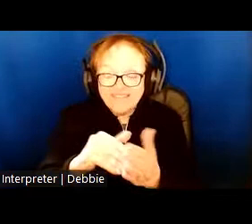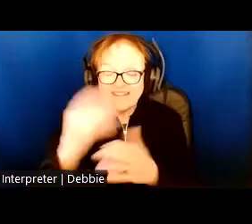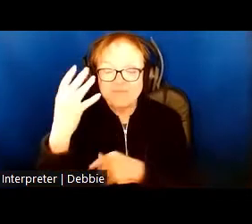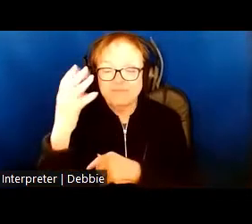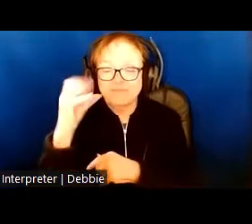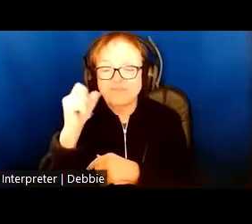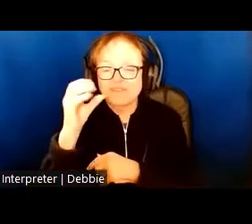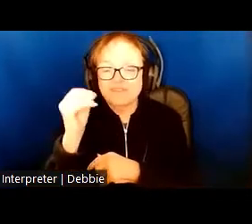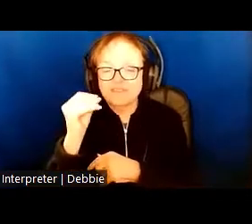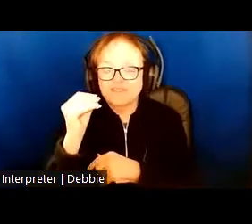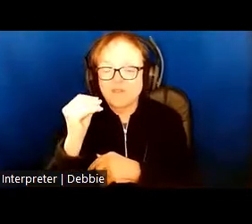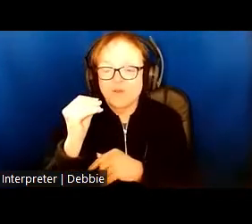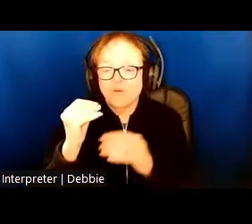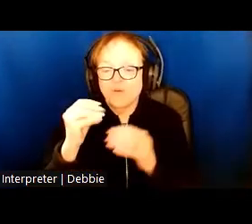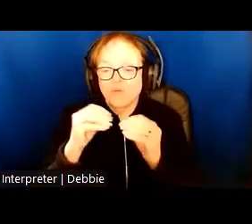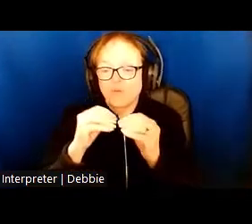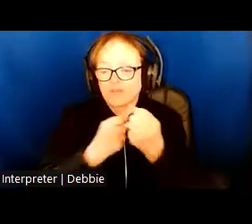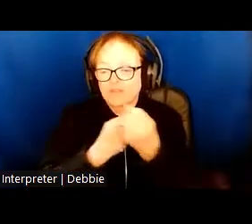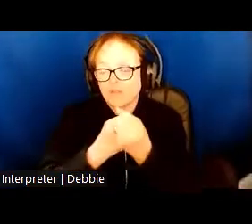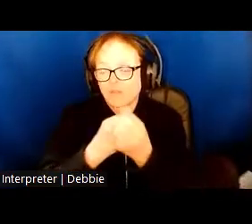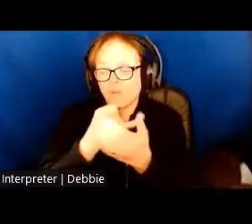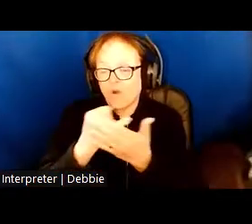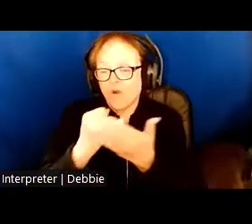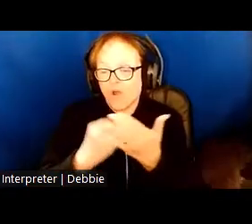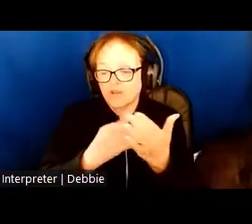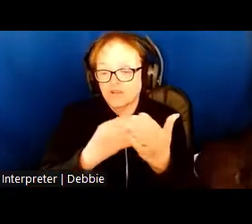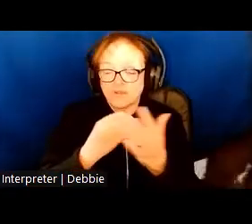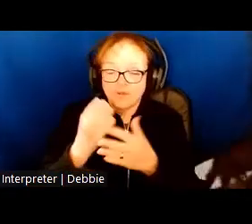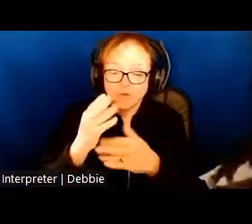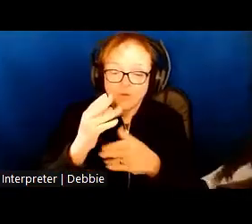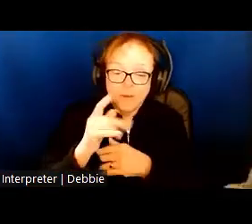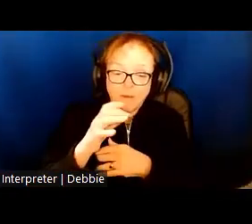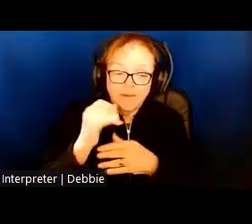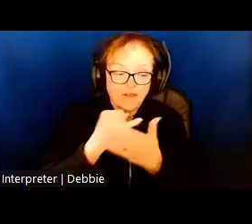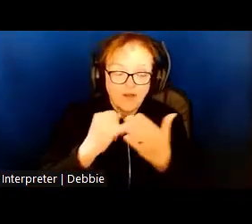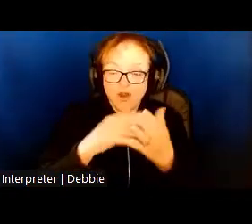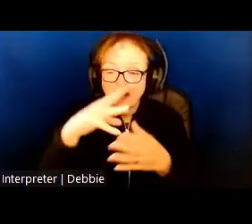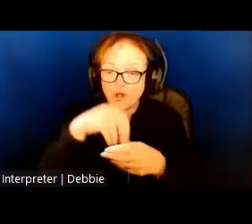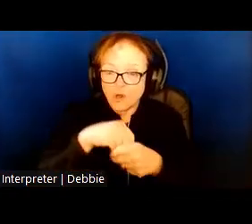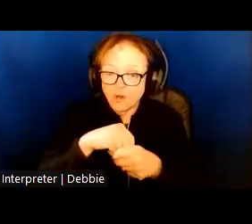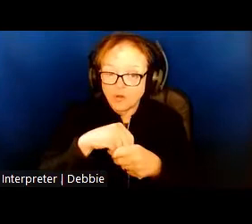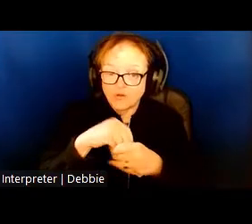including through the Public Arts Inclusion Program and the folk and traditional arts